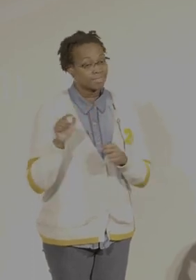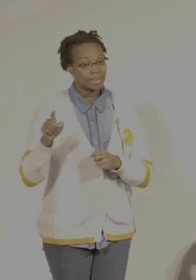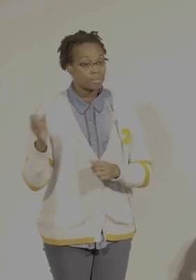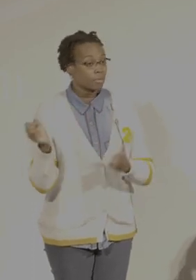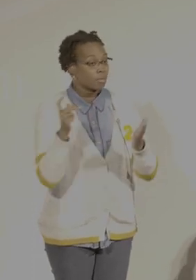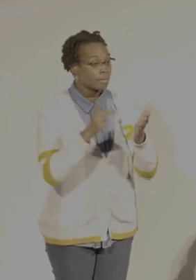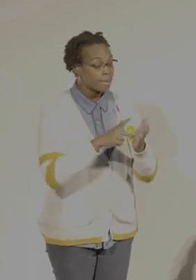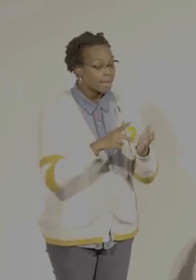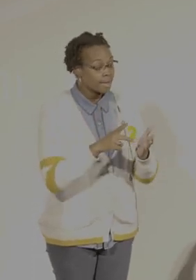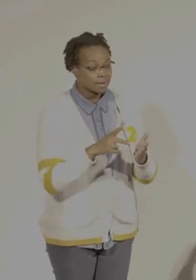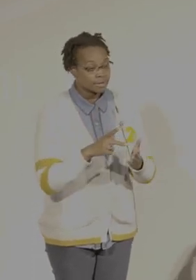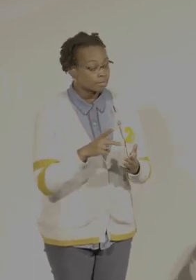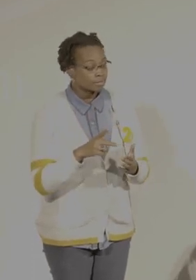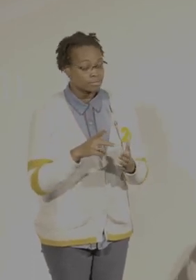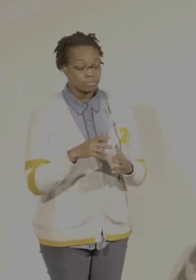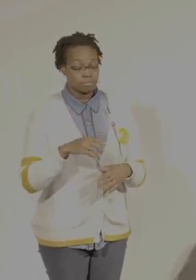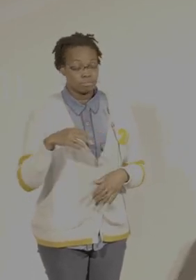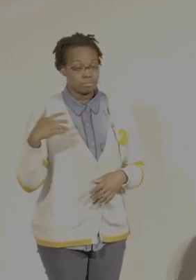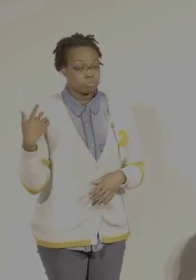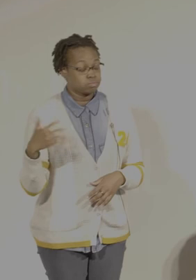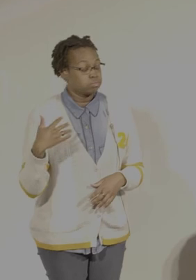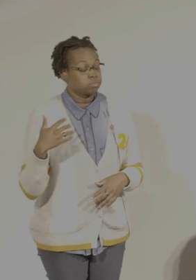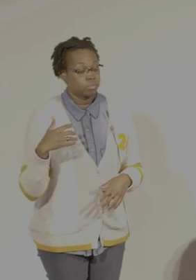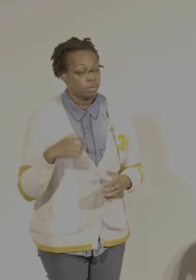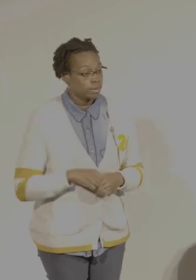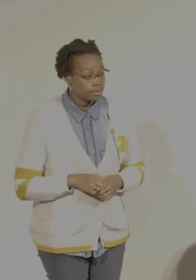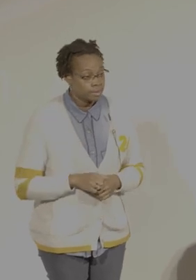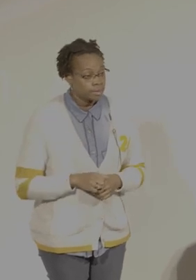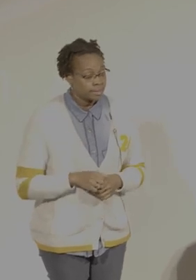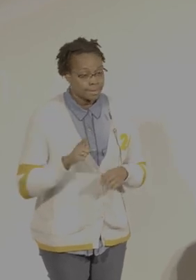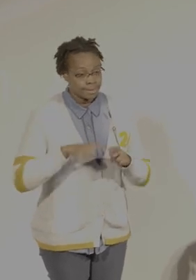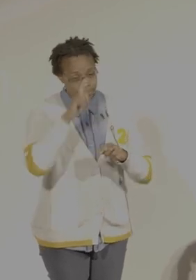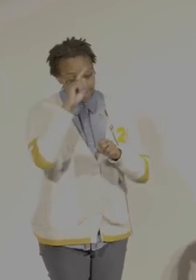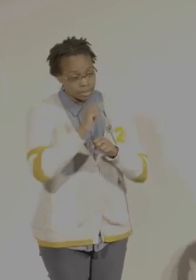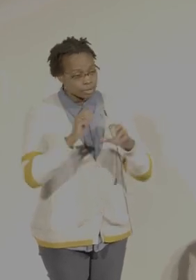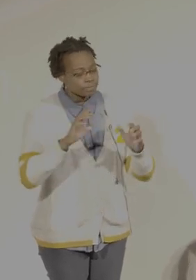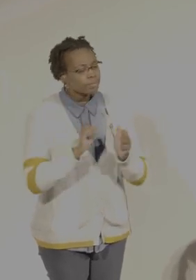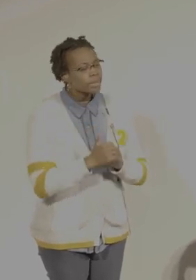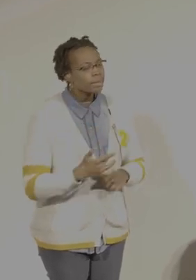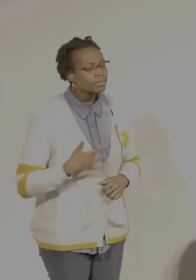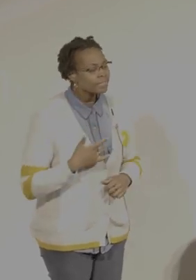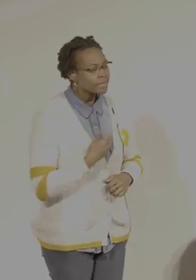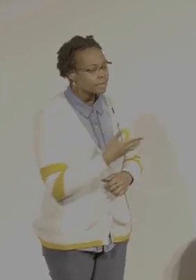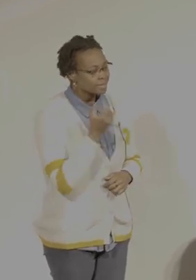is just beyond most of us could ever imagine. How do you feel though, if he had stayed